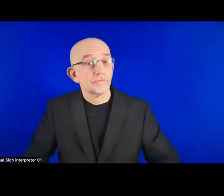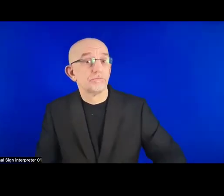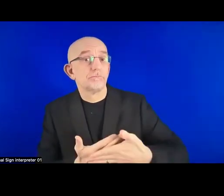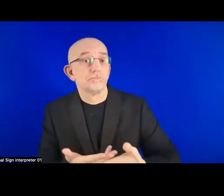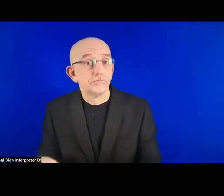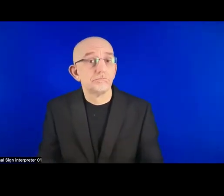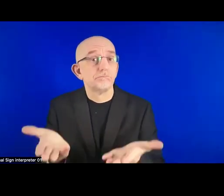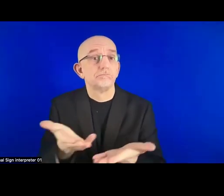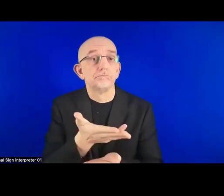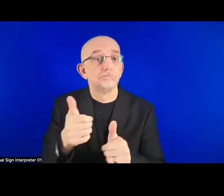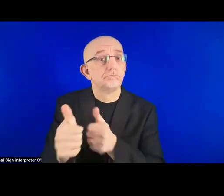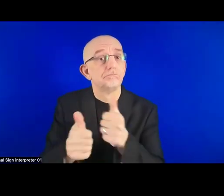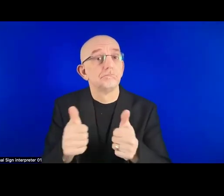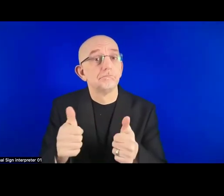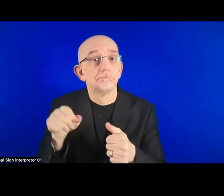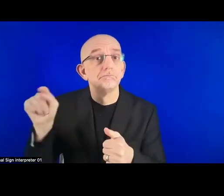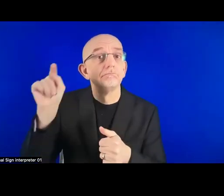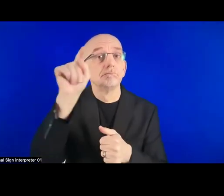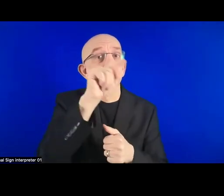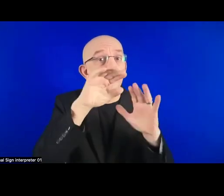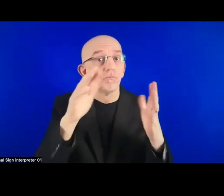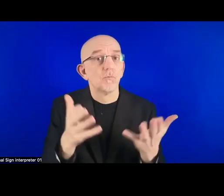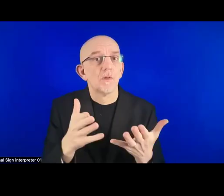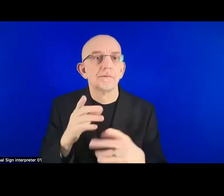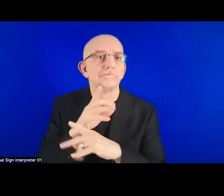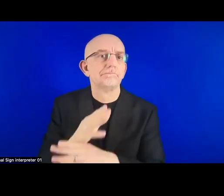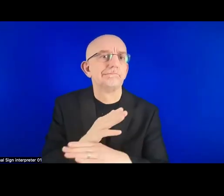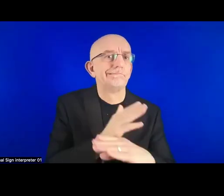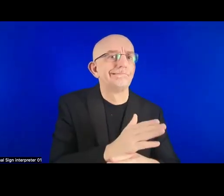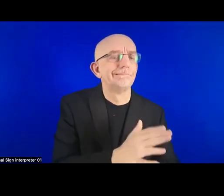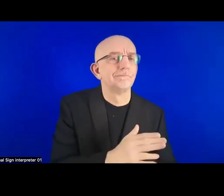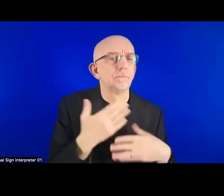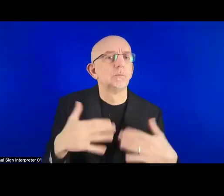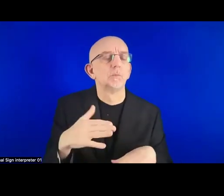different contexts, we need to think about how we can tackle these challenges from a